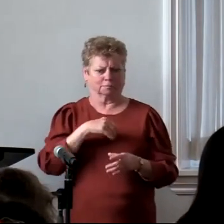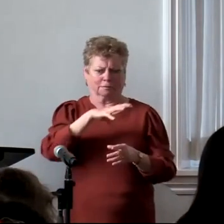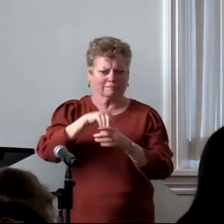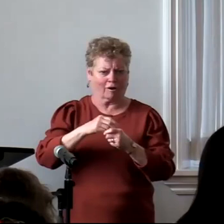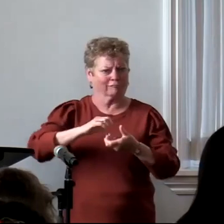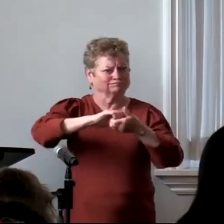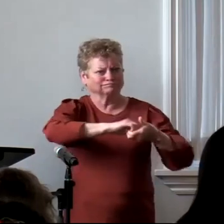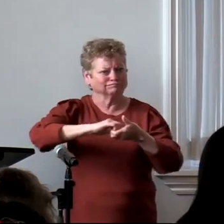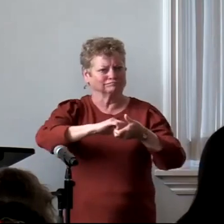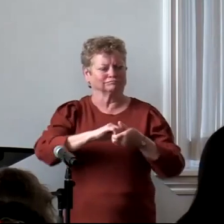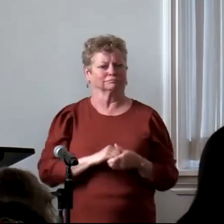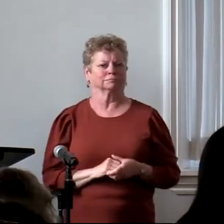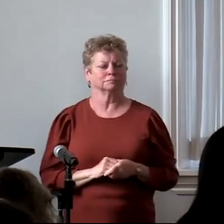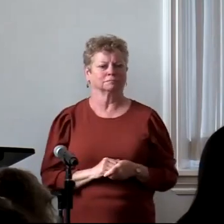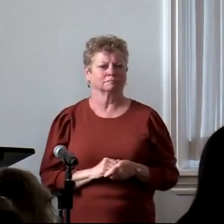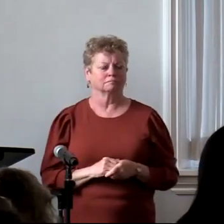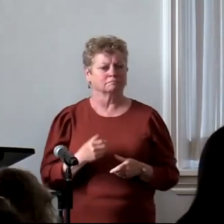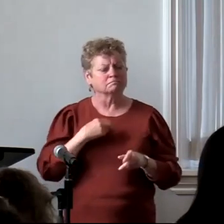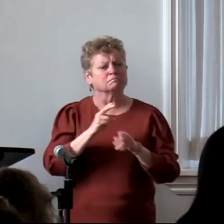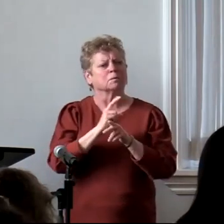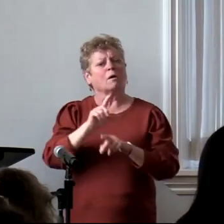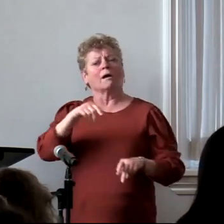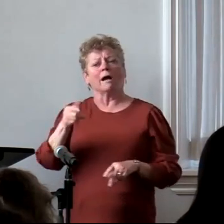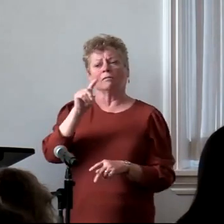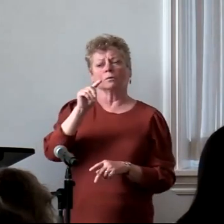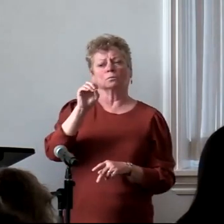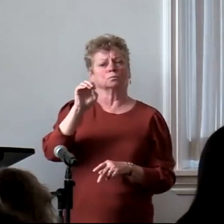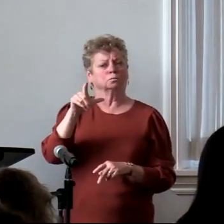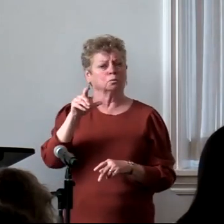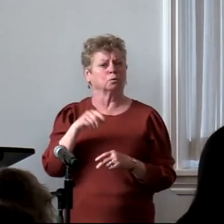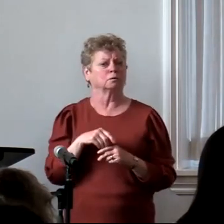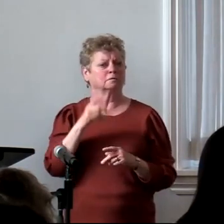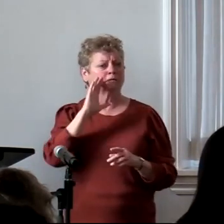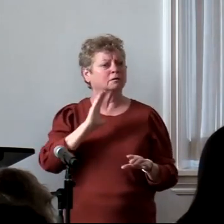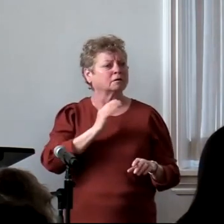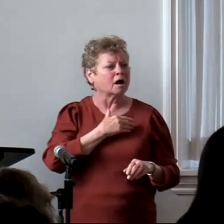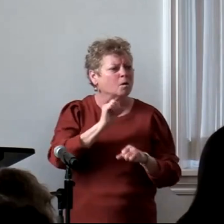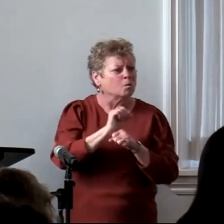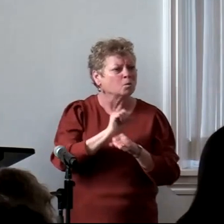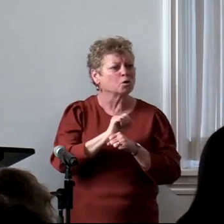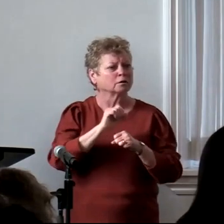Another tool I would like to just mention that we are using to inform our work and our approach going forward